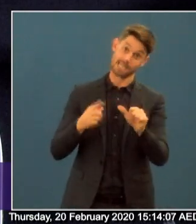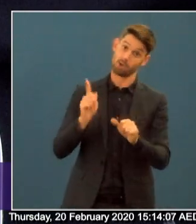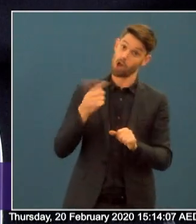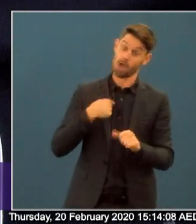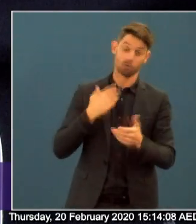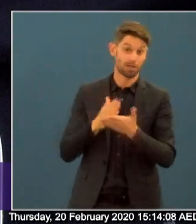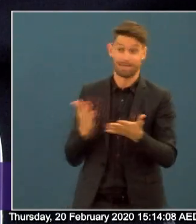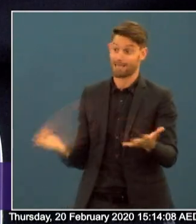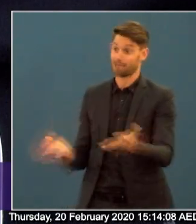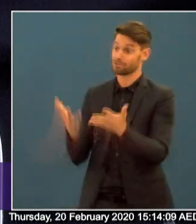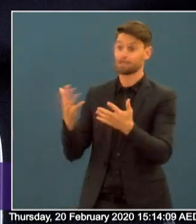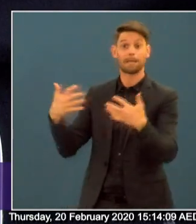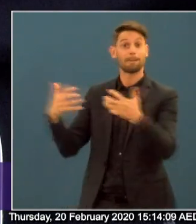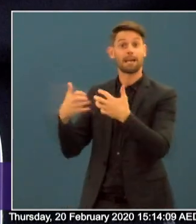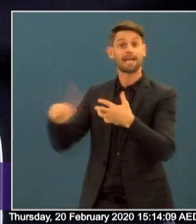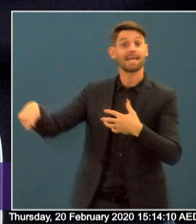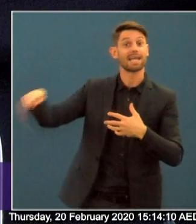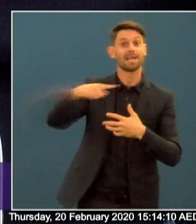consider this field for their future career.